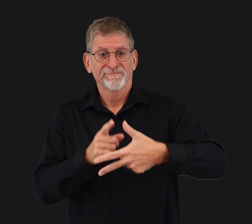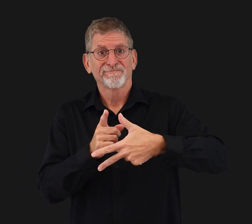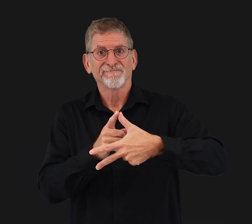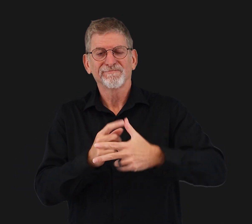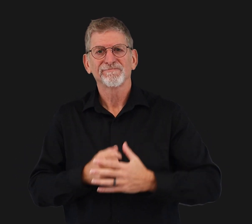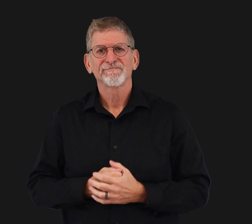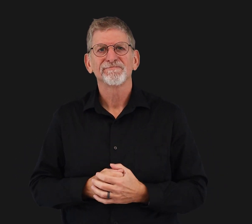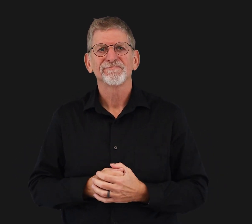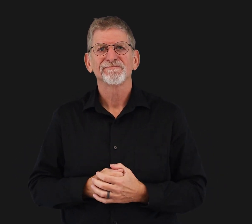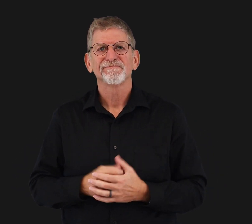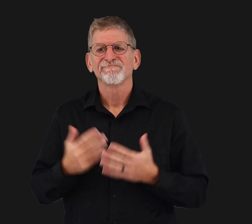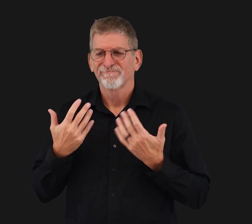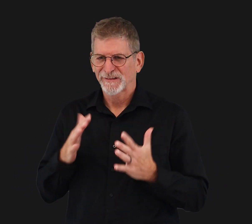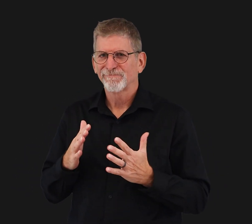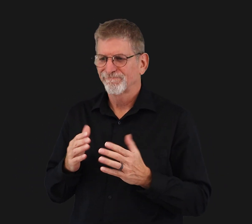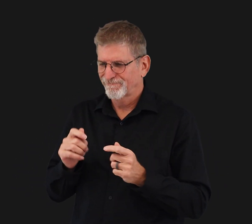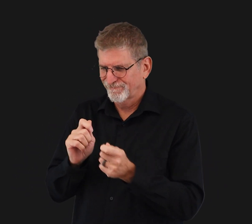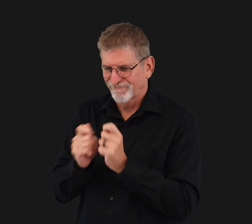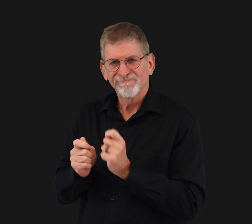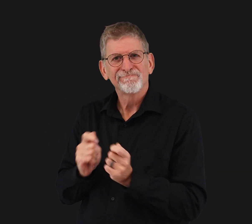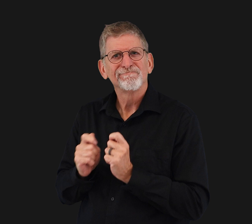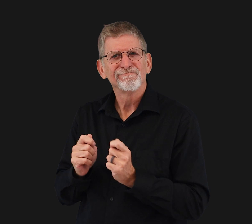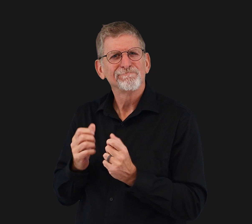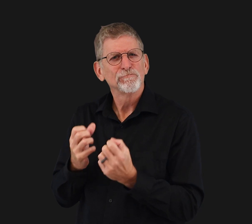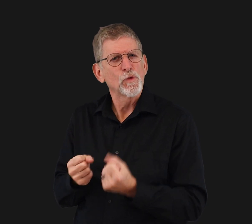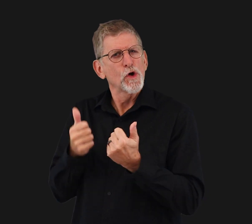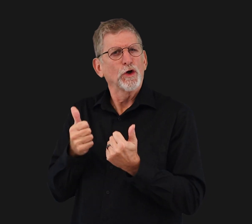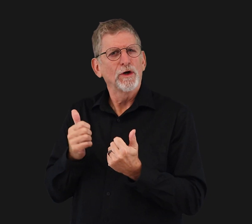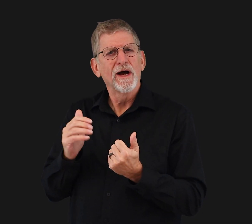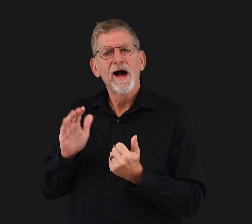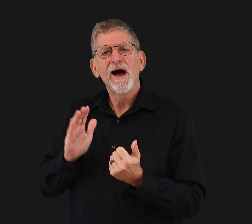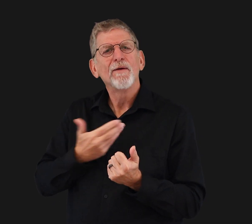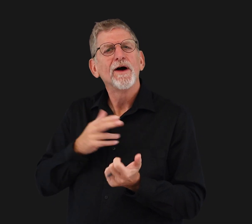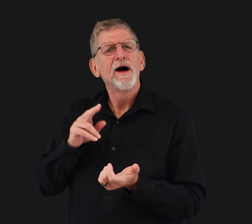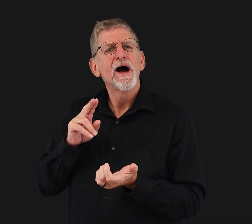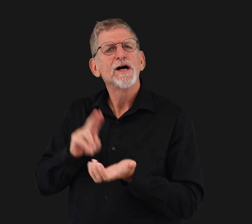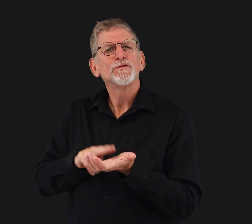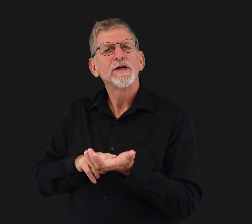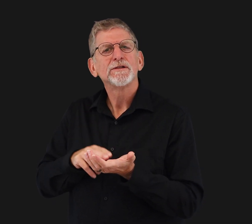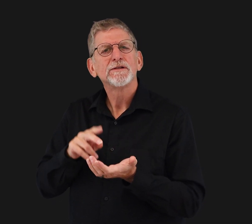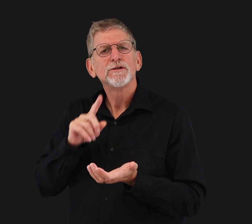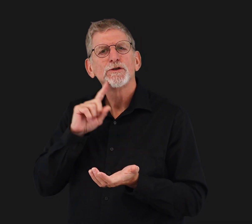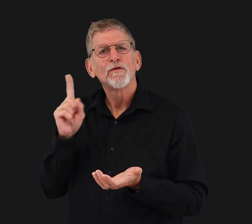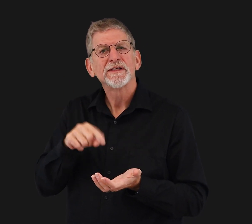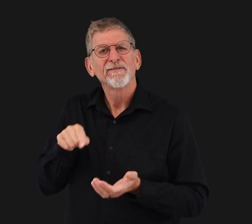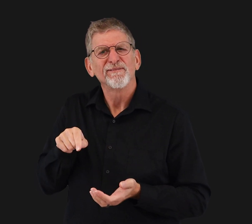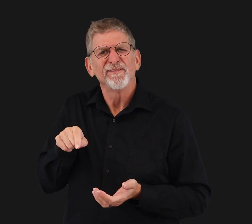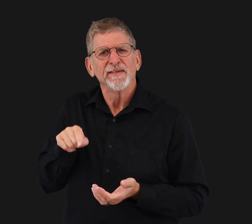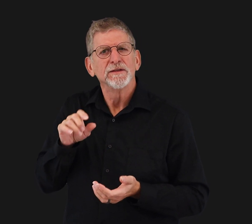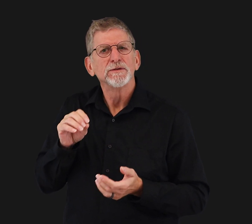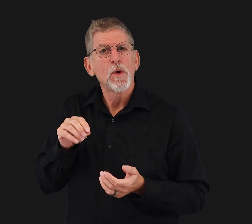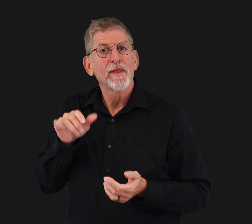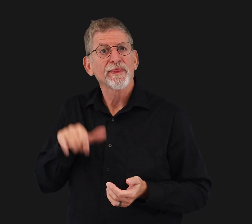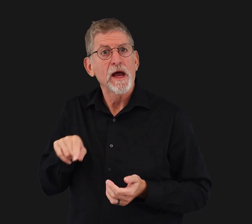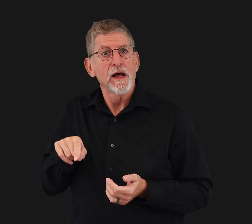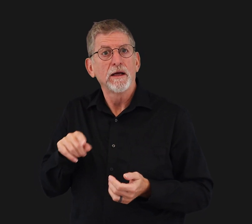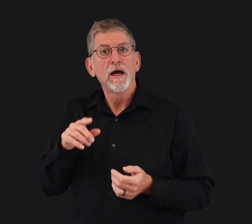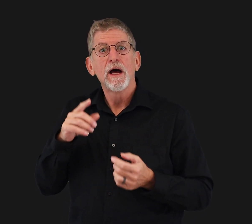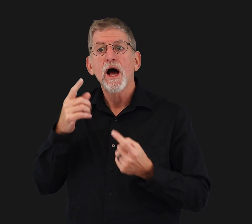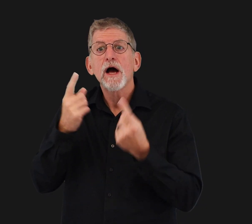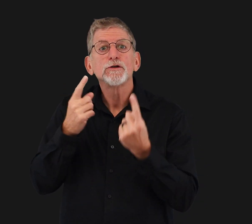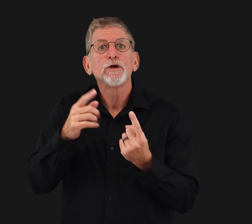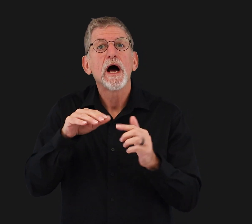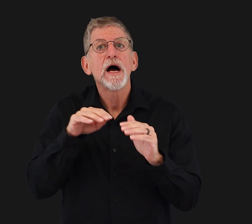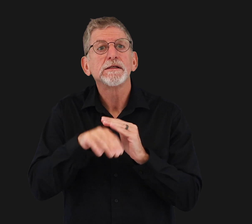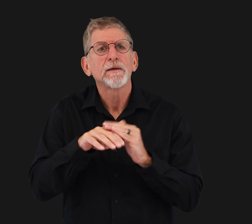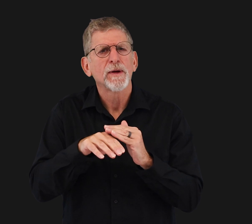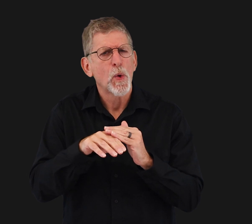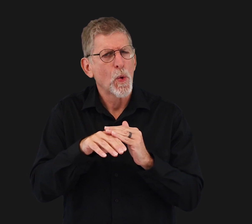• We strengthened our contracting directive so that considering accessibility is